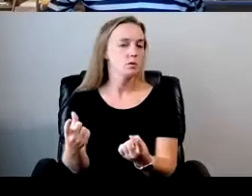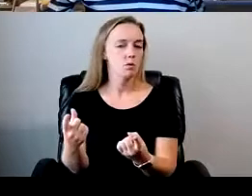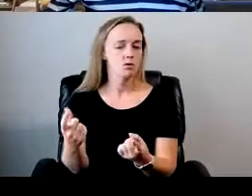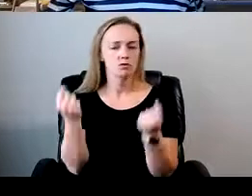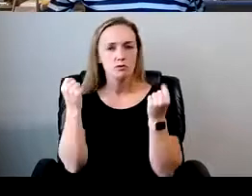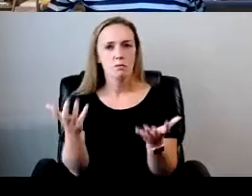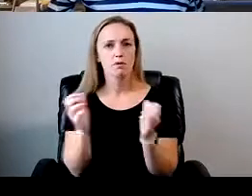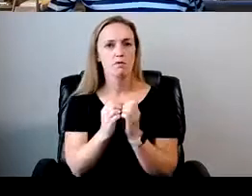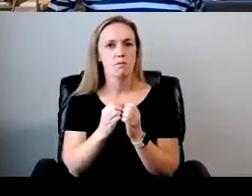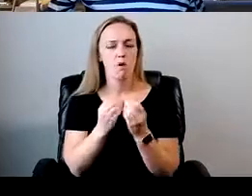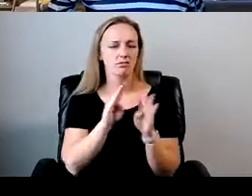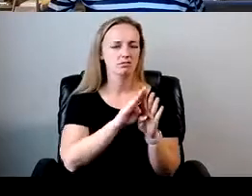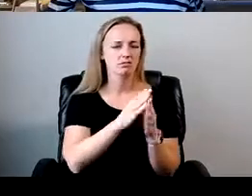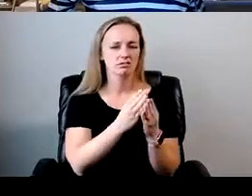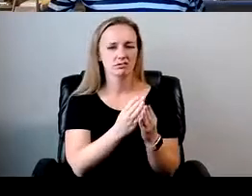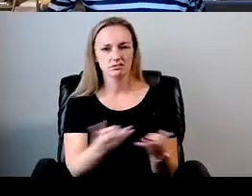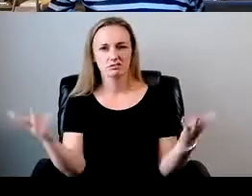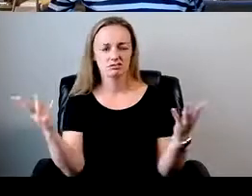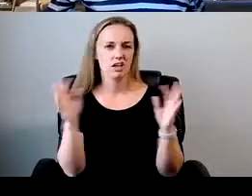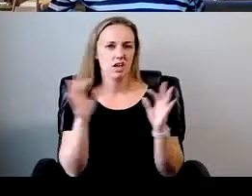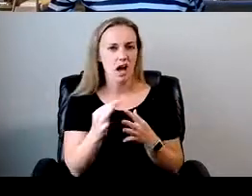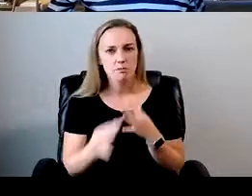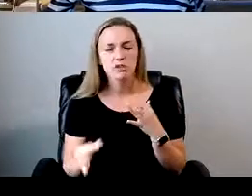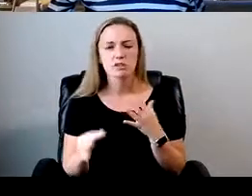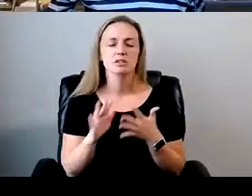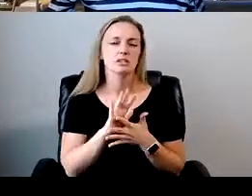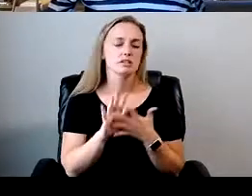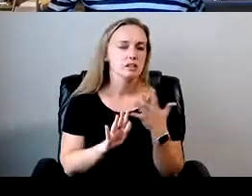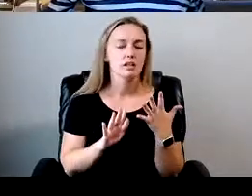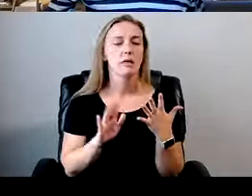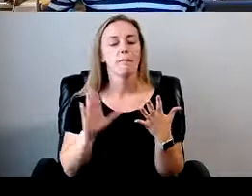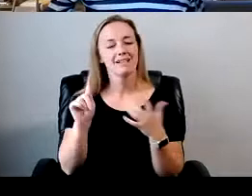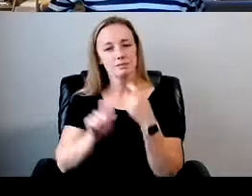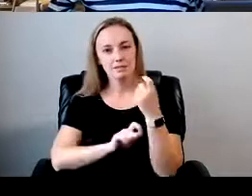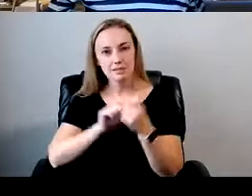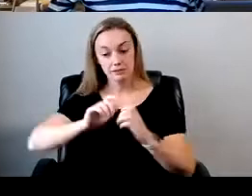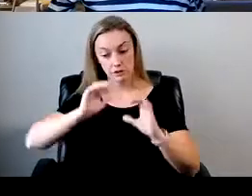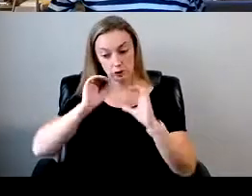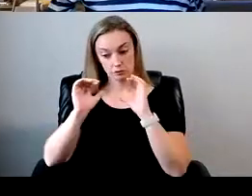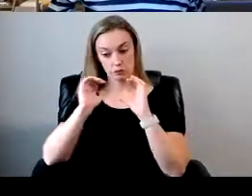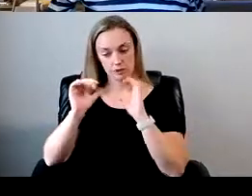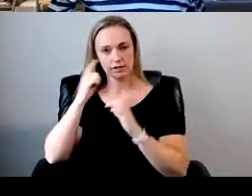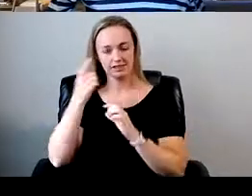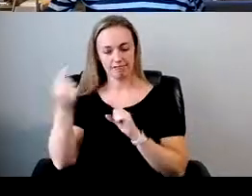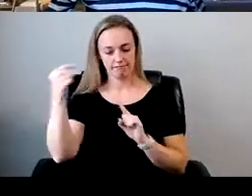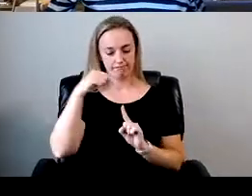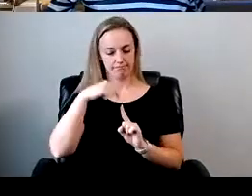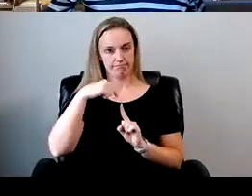a wide array of haps and those kinds of things, but specifically communication format, but it still goes back to the idea of what works best